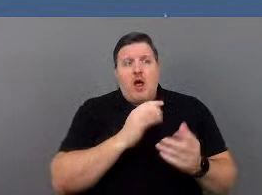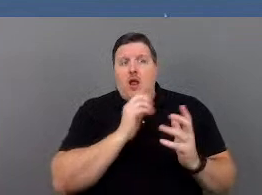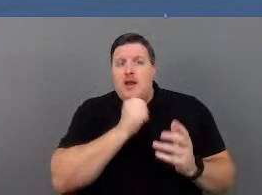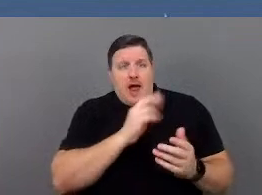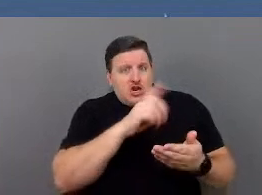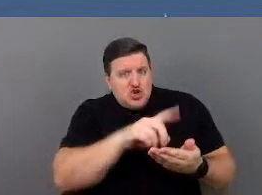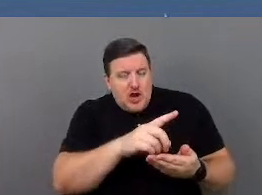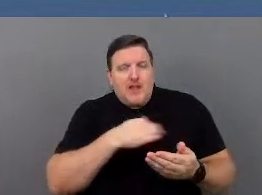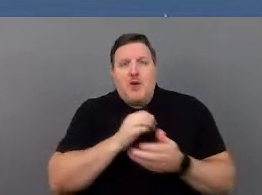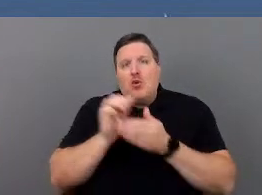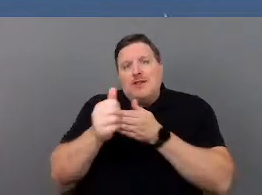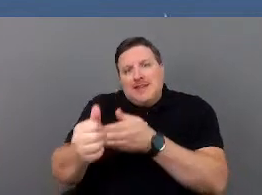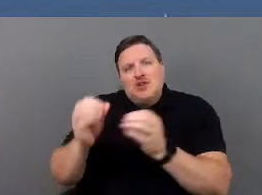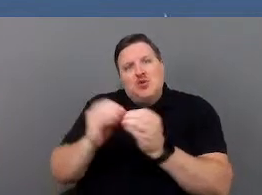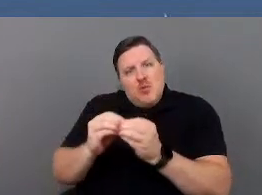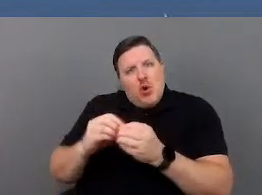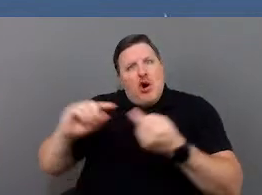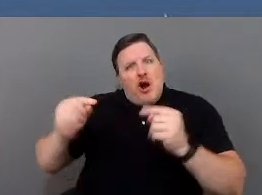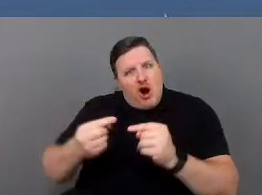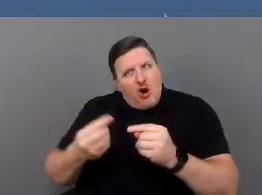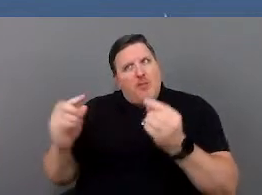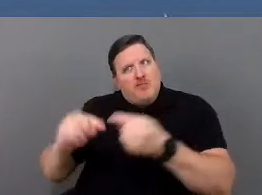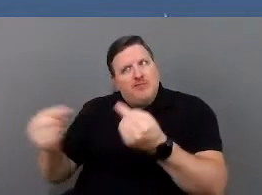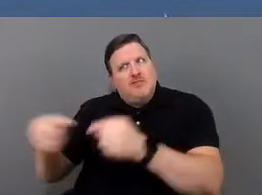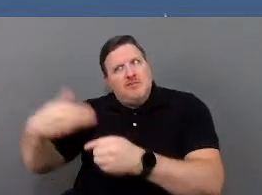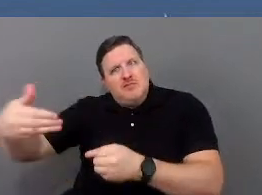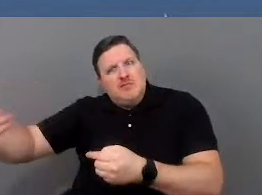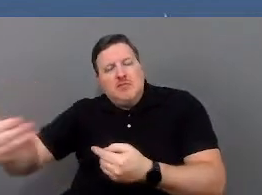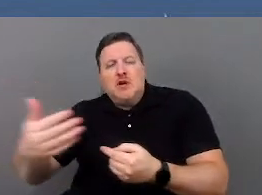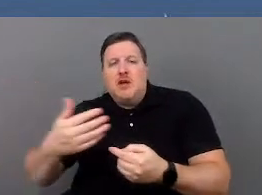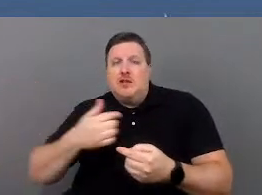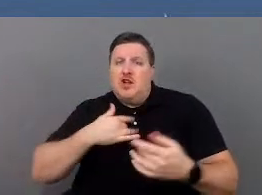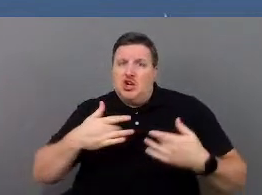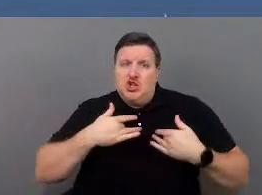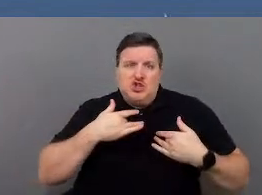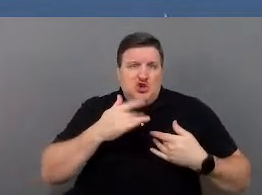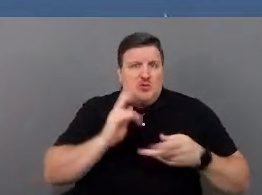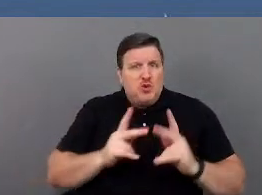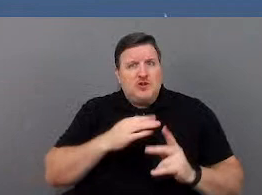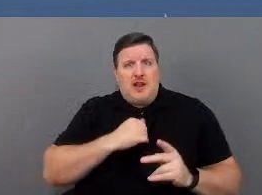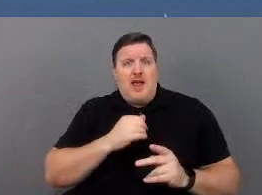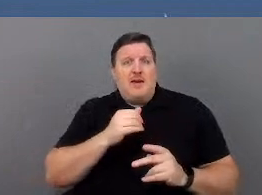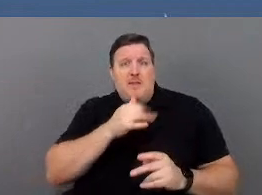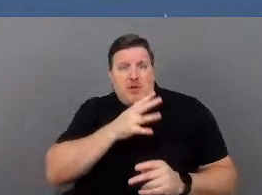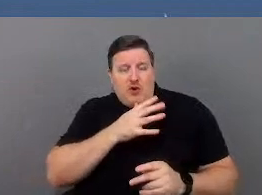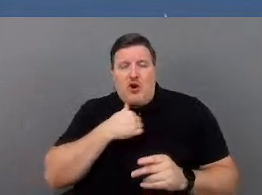AS A CONCERNED CITIZEN AND MOTHER, I URGE YOU TO INVEST IN COMMUNITY SAFETY, NOT MPD. I HAVE THREE KIDS IN MINNEAPOLIS PUBLIC SCHOOLS.